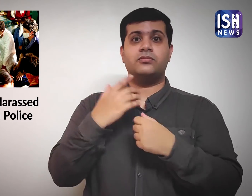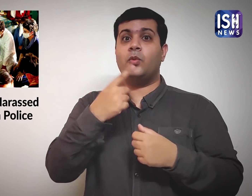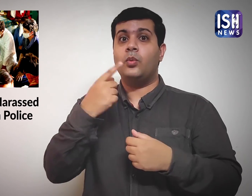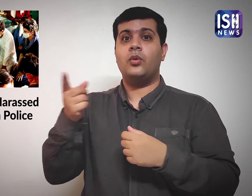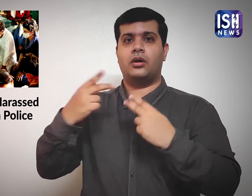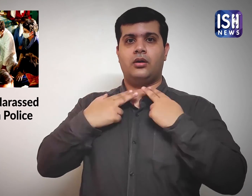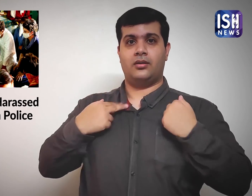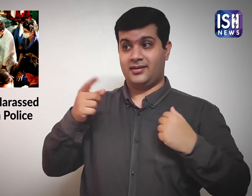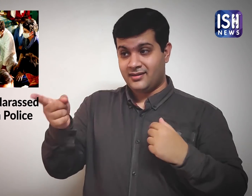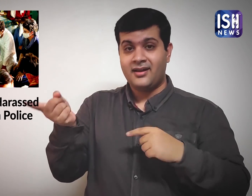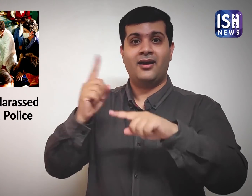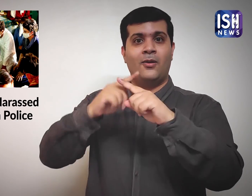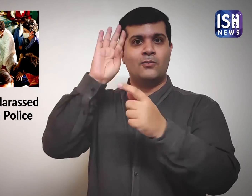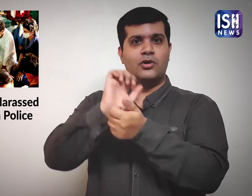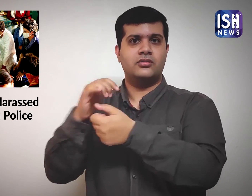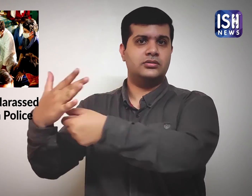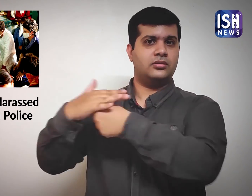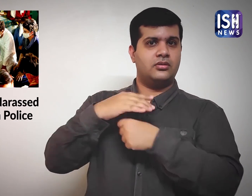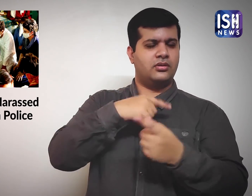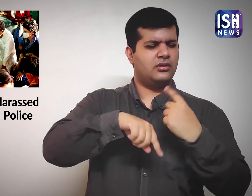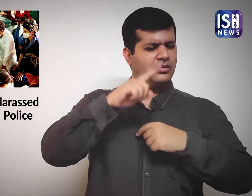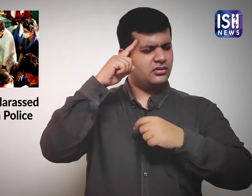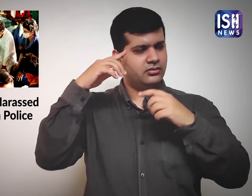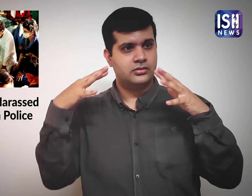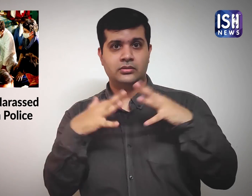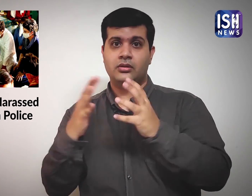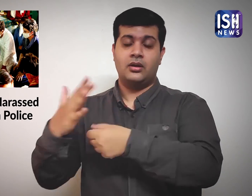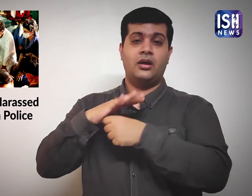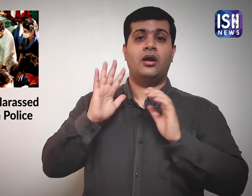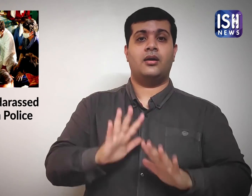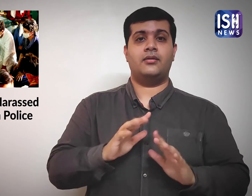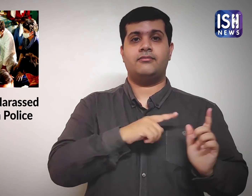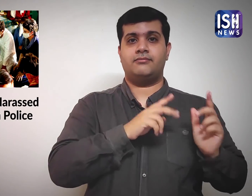by the district magistrate and the police.